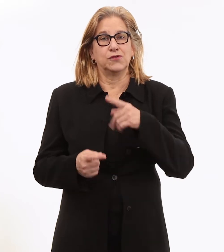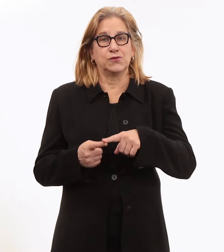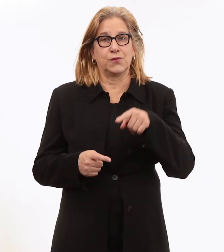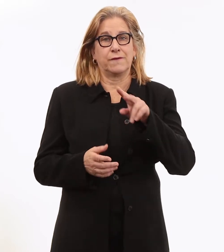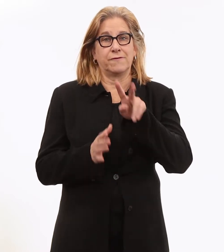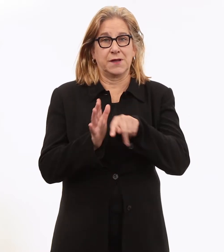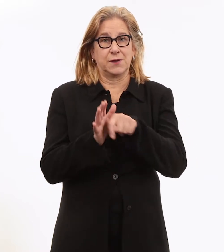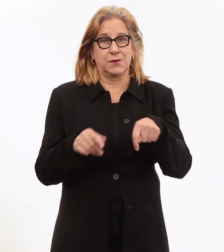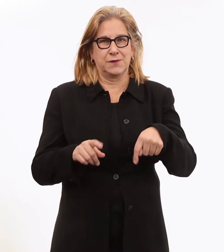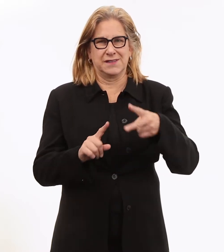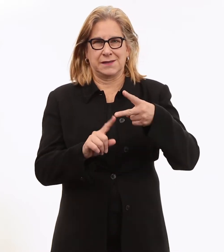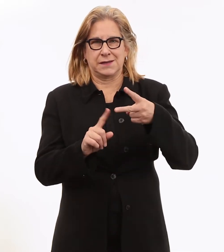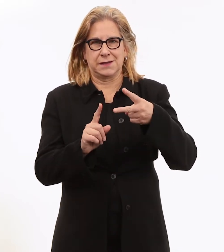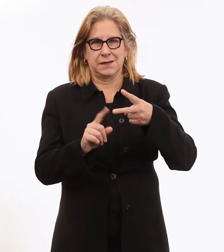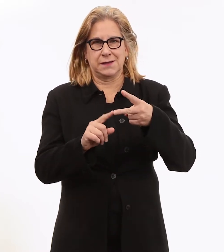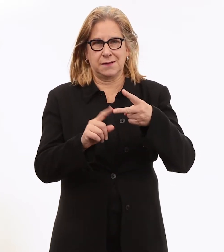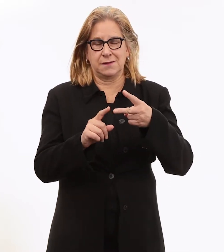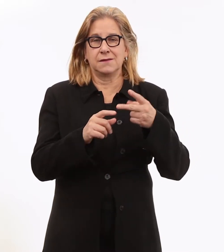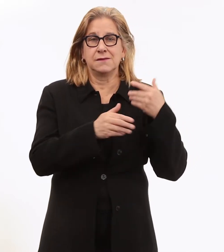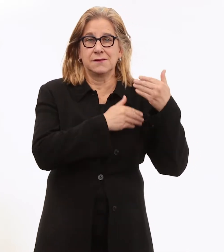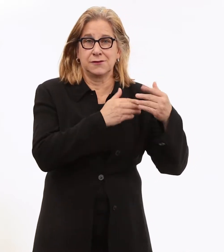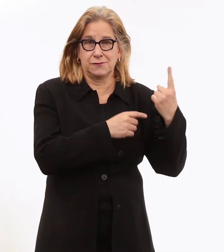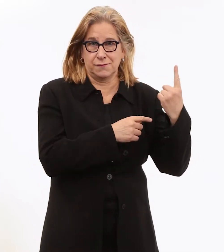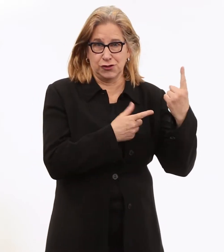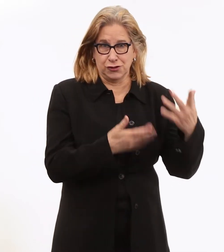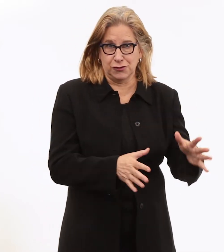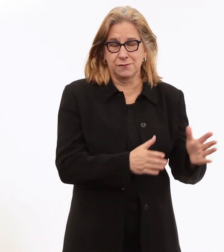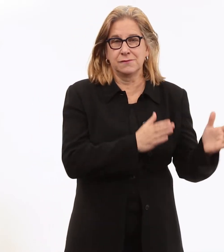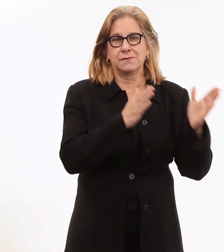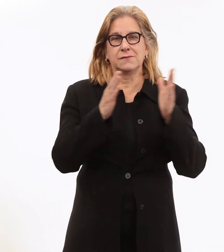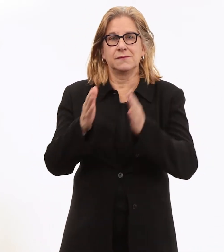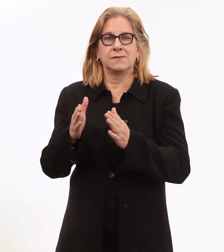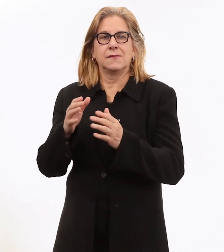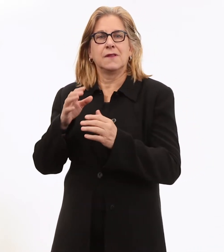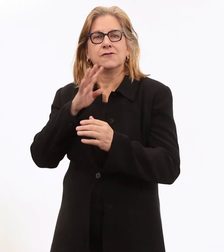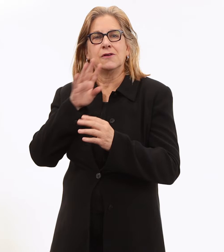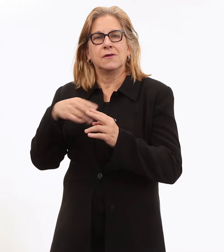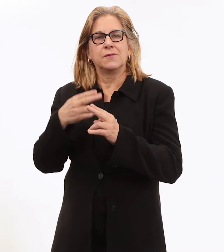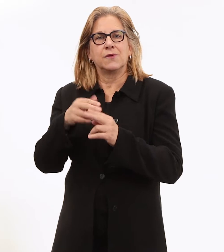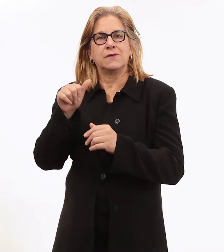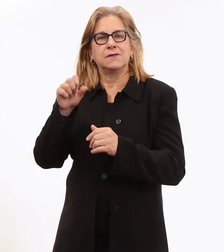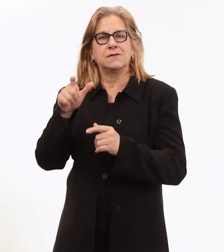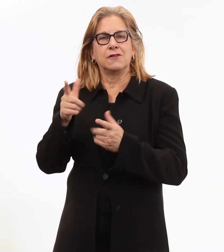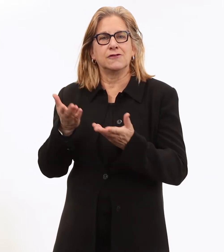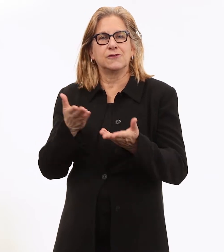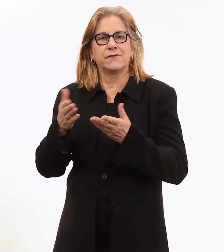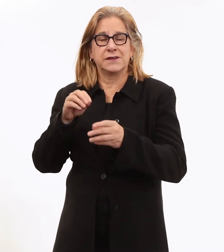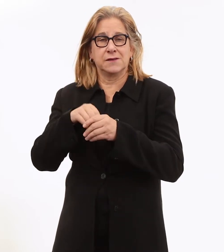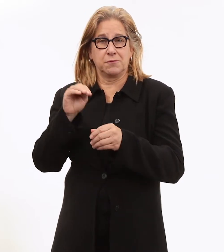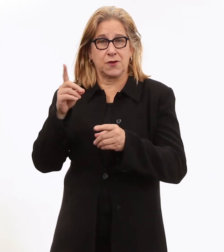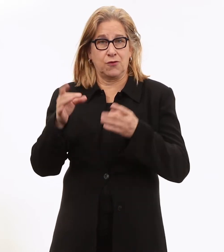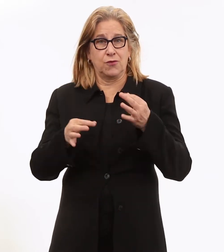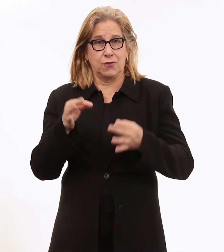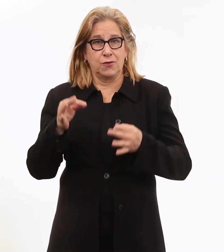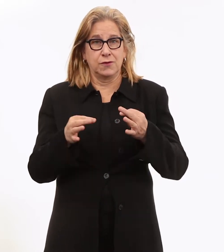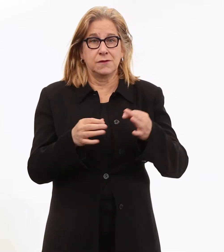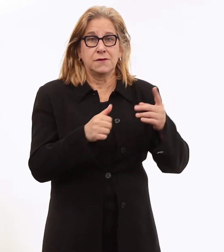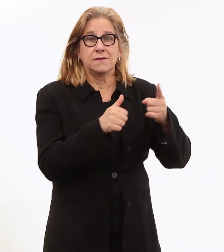Welcome to the second video in our video series on American Sign Language services in the Maryland Courts.